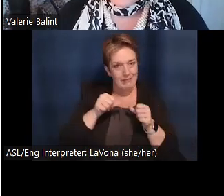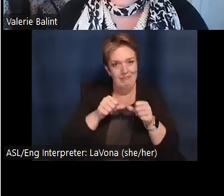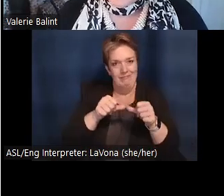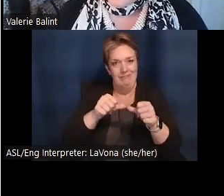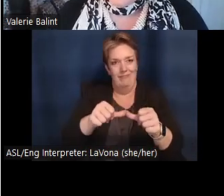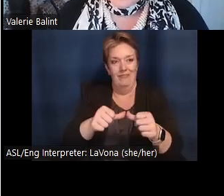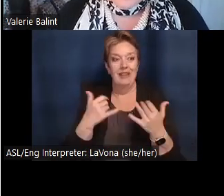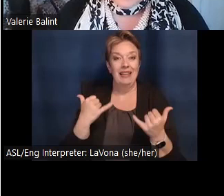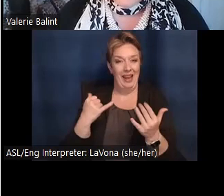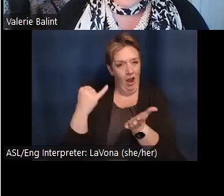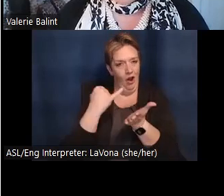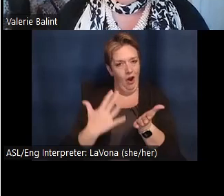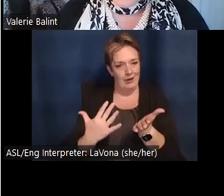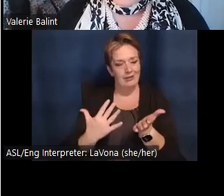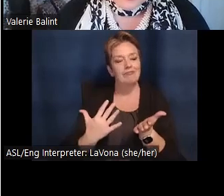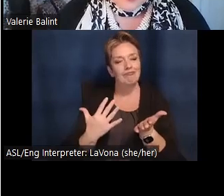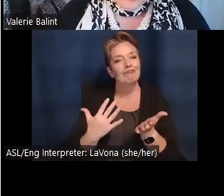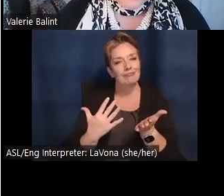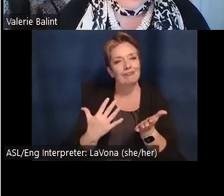who many of us feel we actually already know.